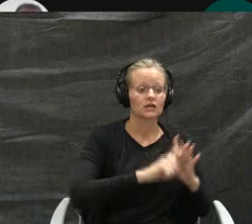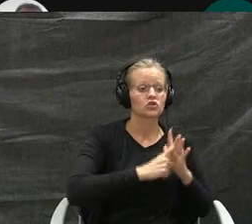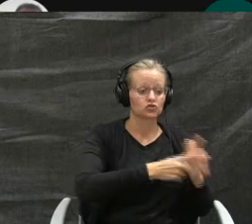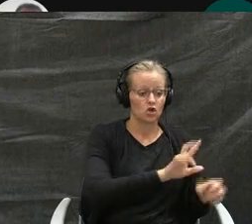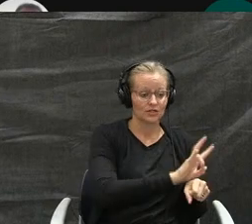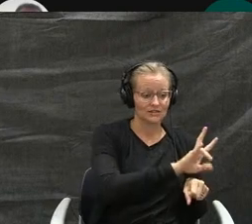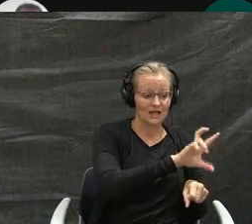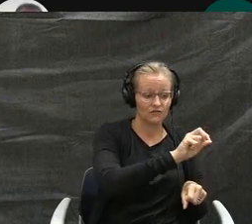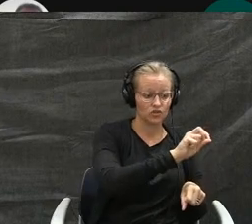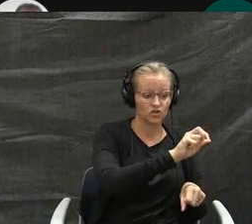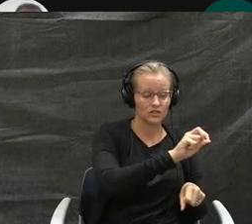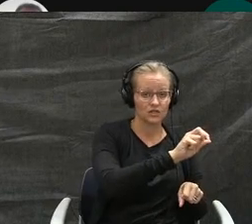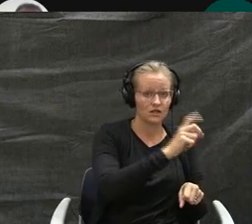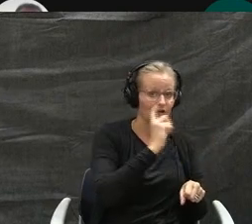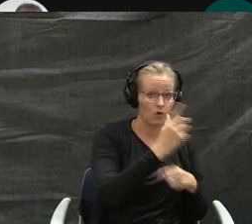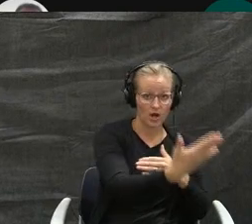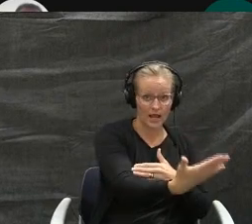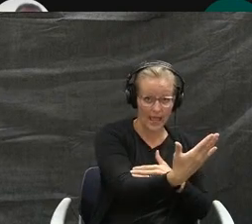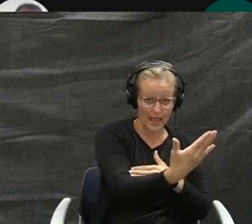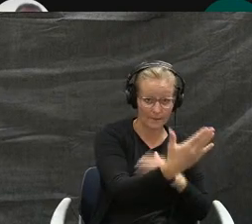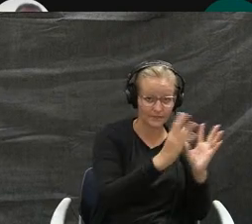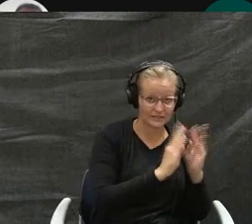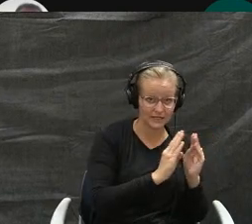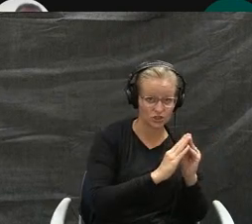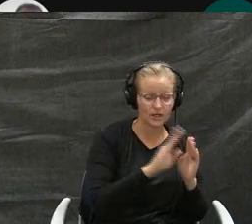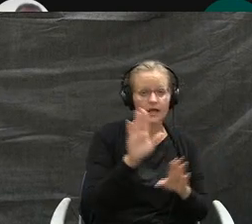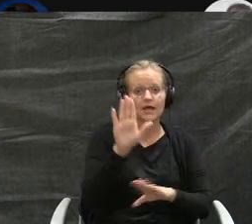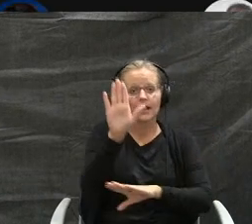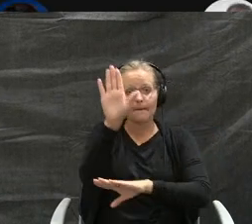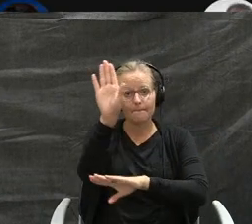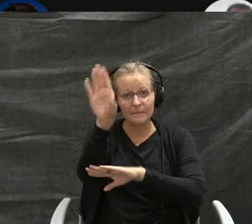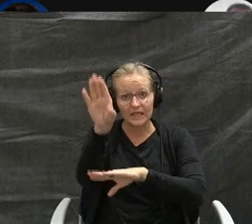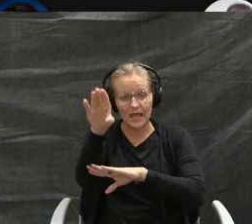And the AM session at the PM session be starting at 12:30. I